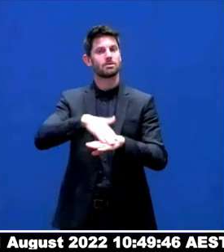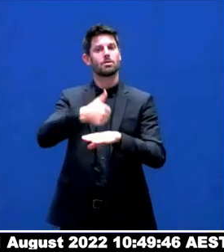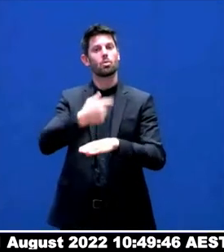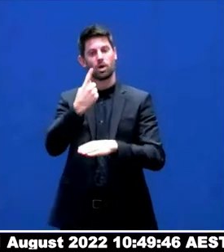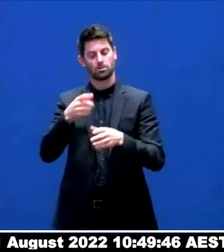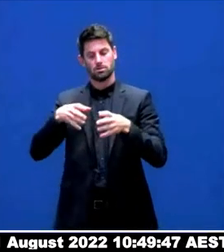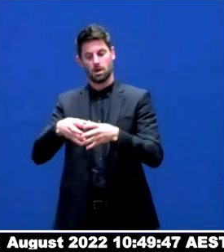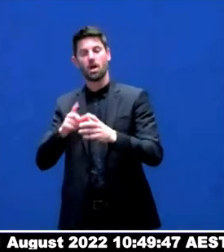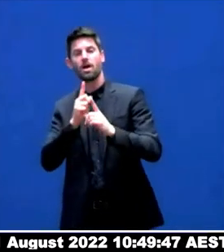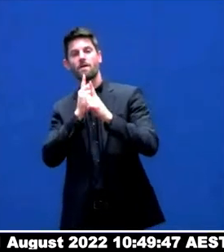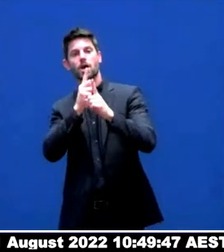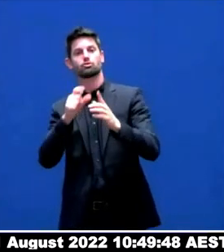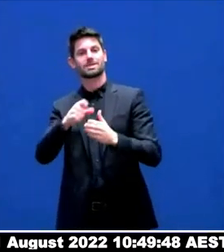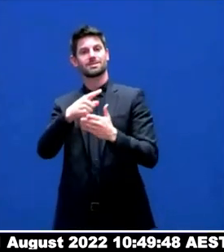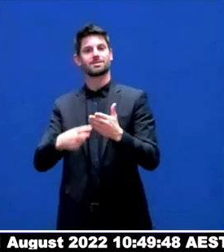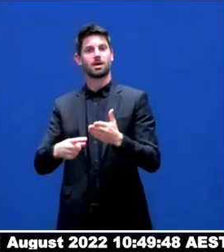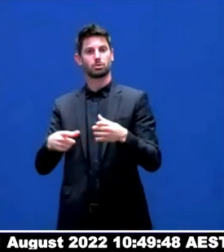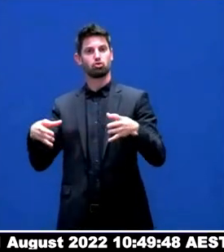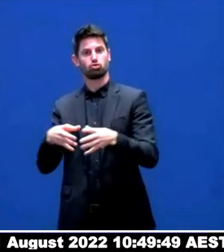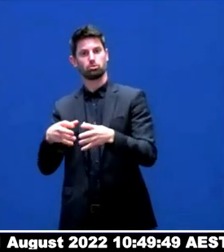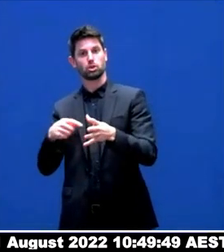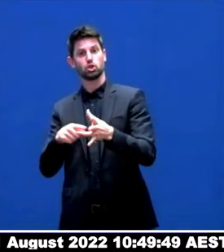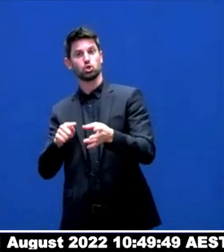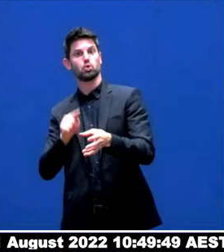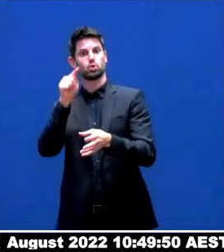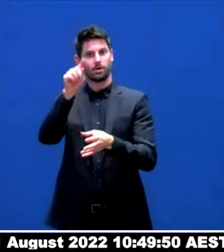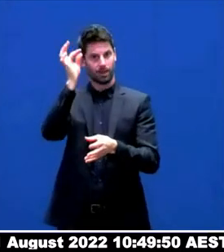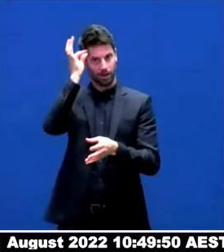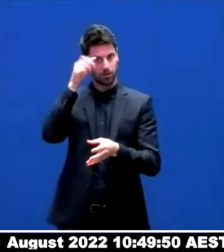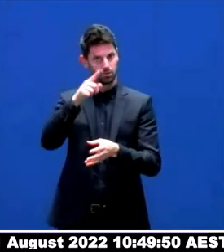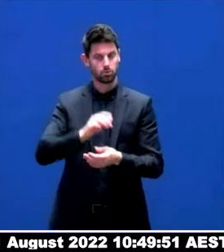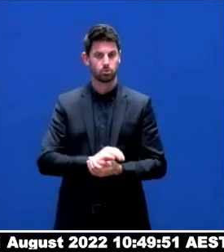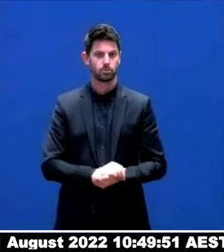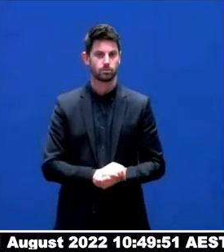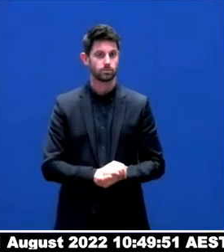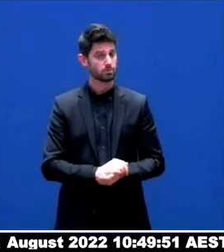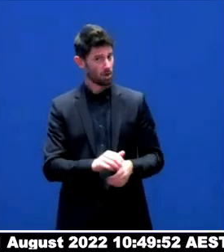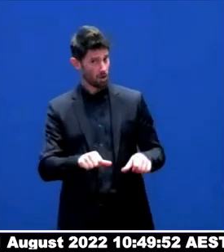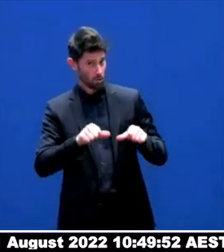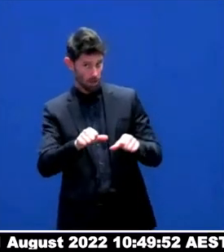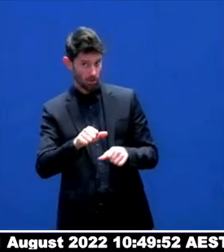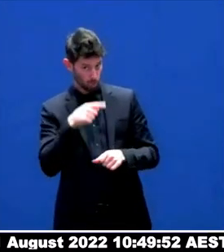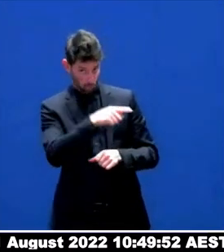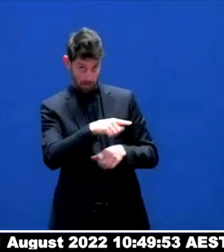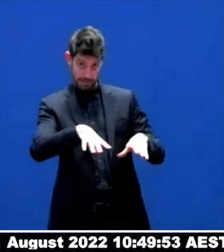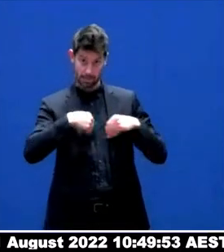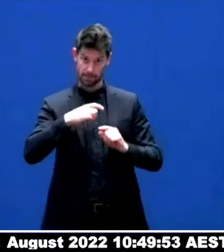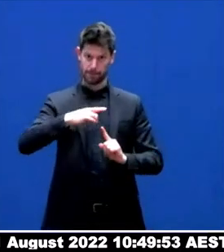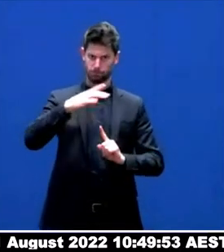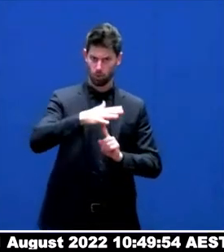be represented as part of such an advisory group. Would you accept that it is important for people with disability to be